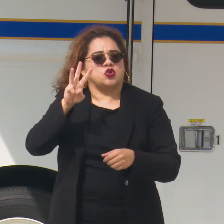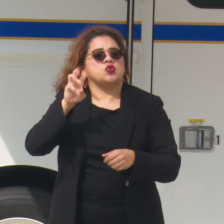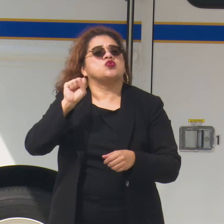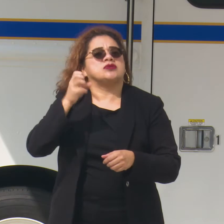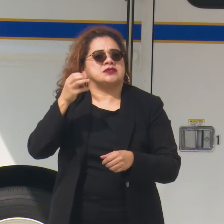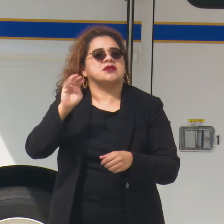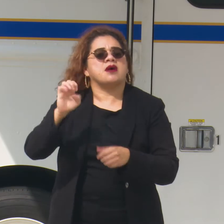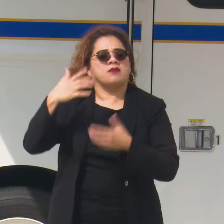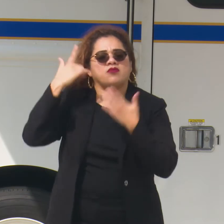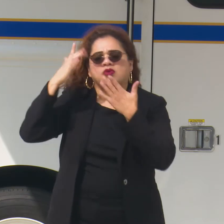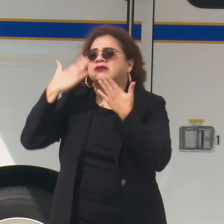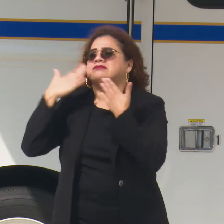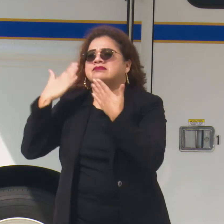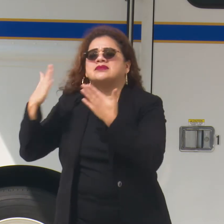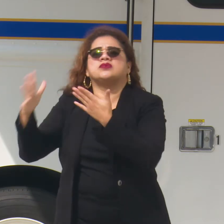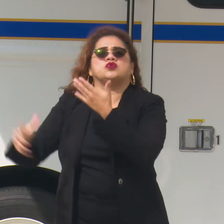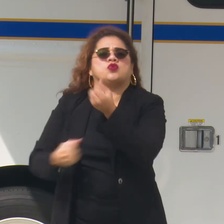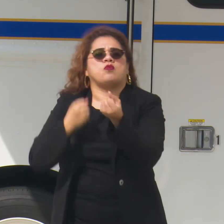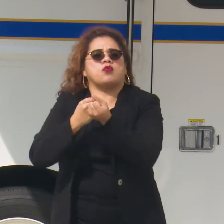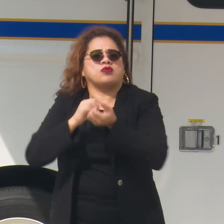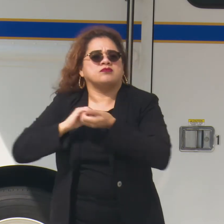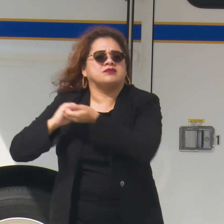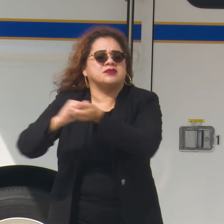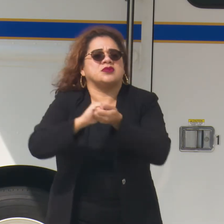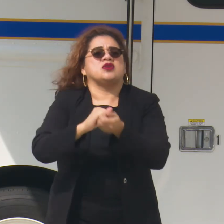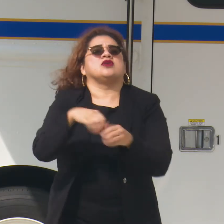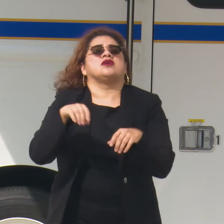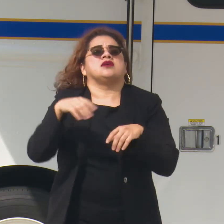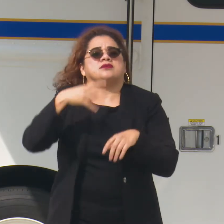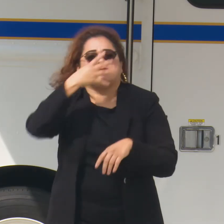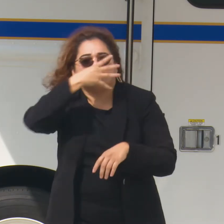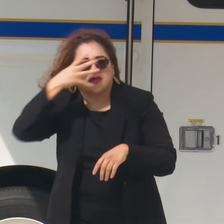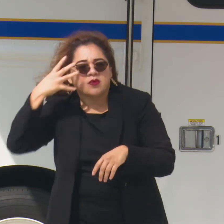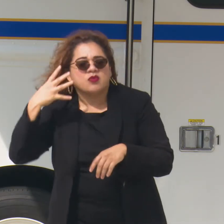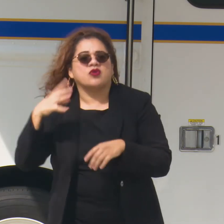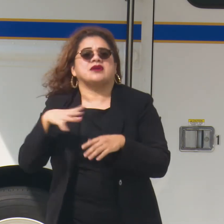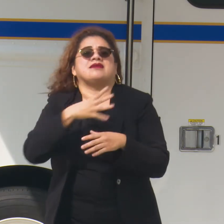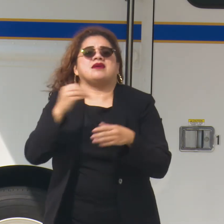immigrant communities. Well this program launches today but